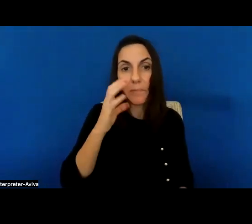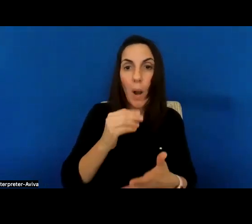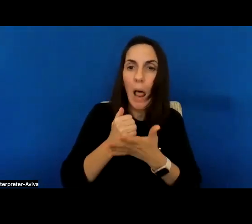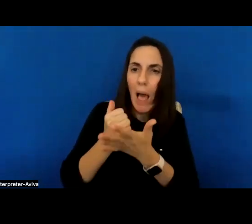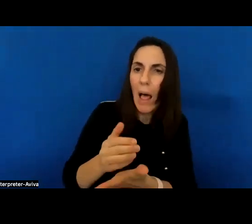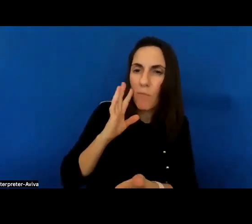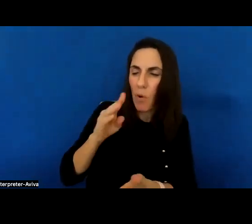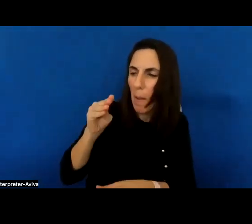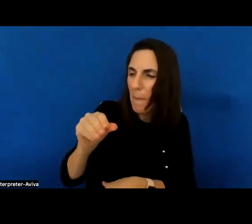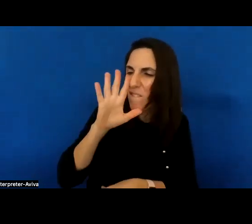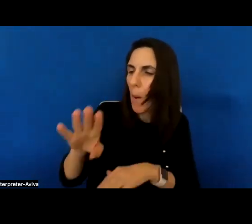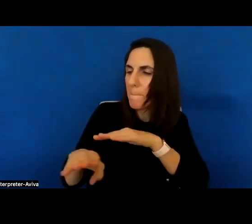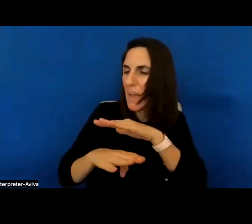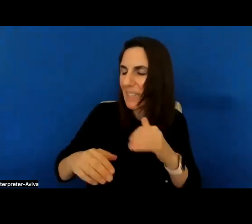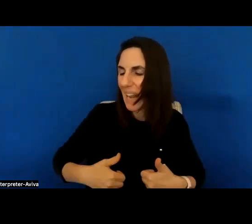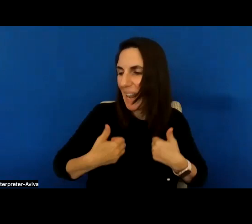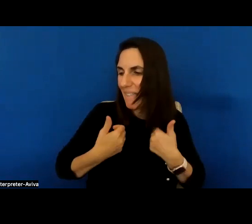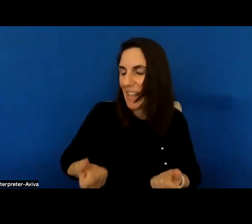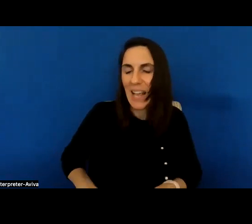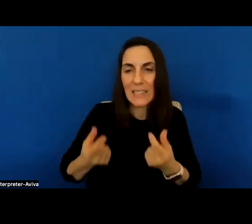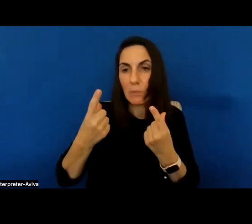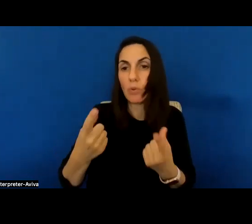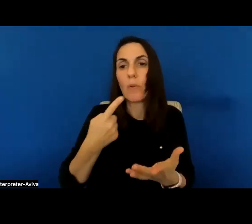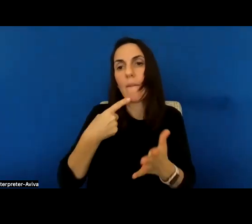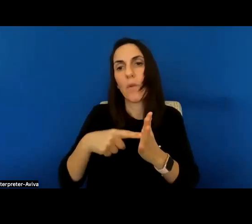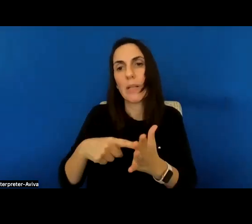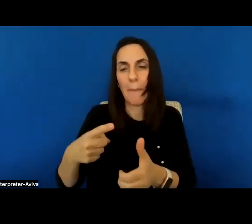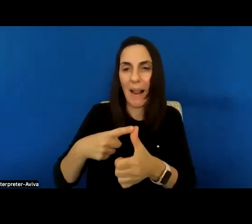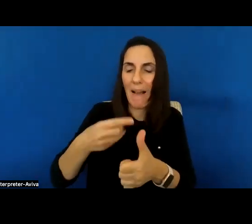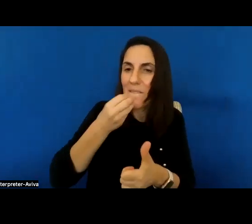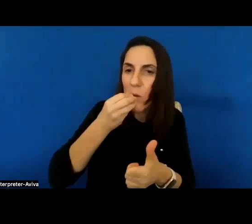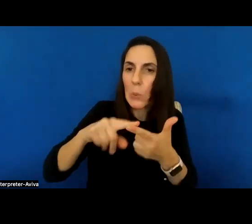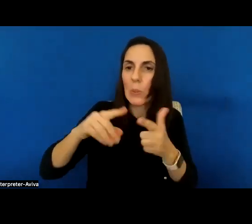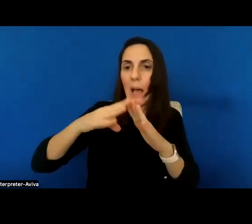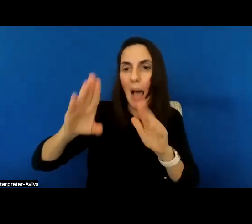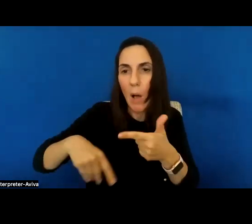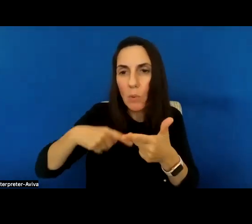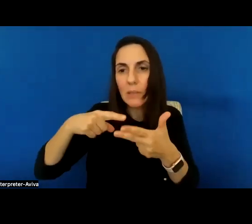living expenses, like for food, housing, and and clothing.